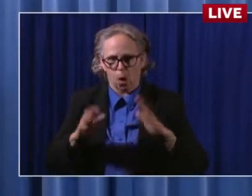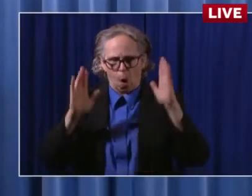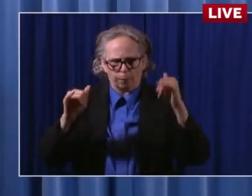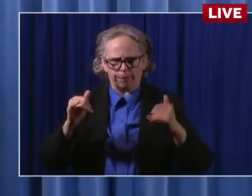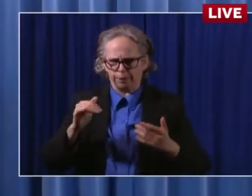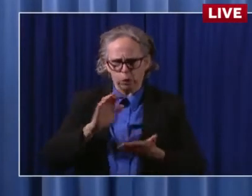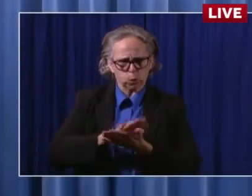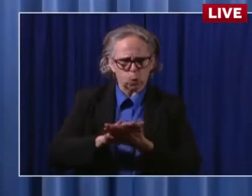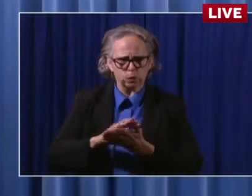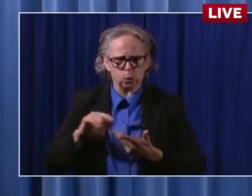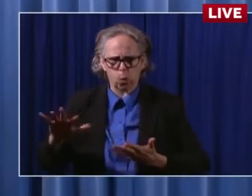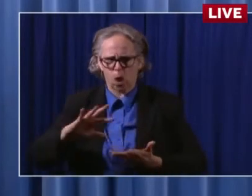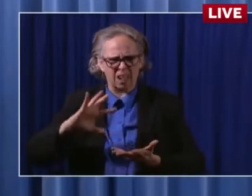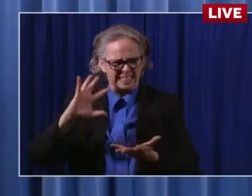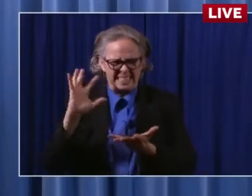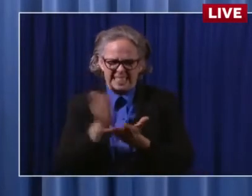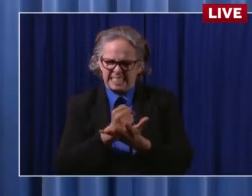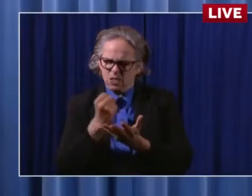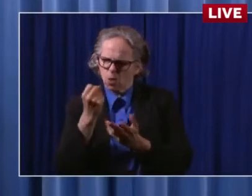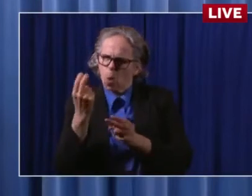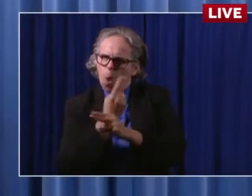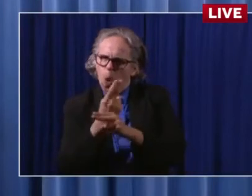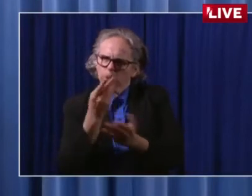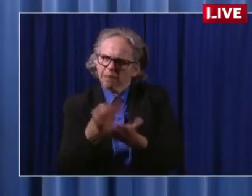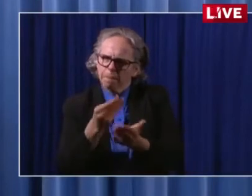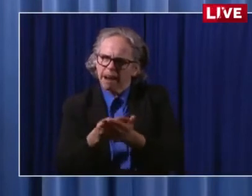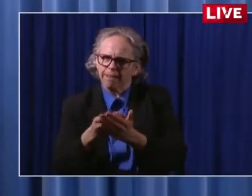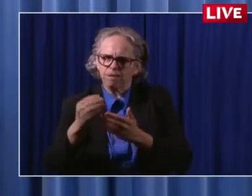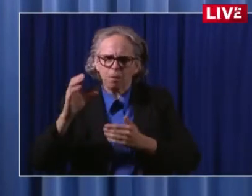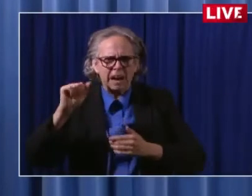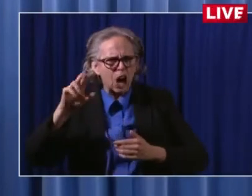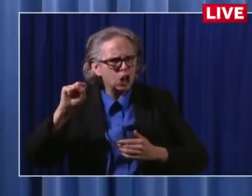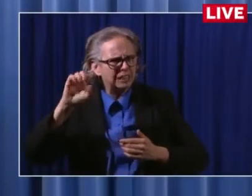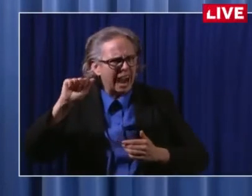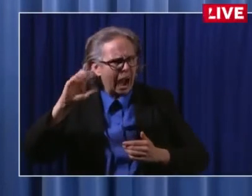APPROVE. WE HOPE SCHOOLS TAKE ADVANTAGE OF THIS FUNDING.